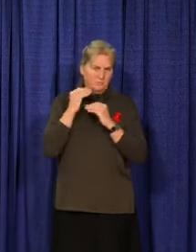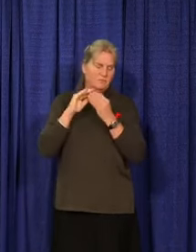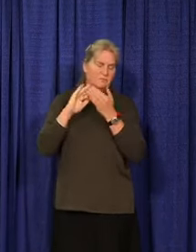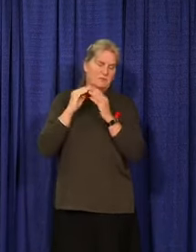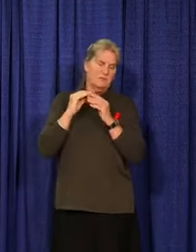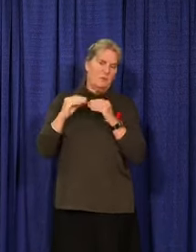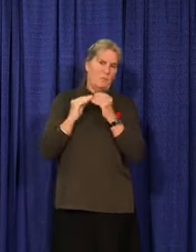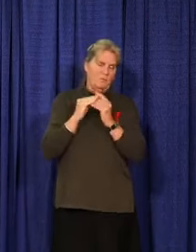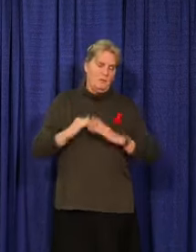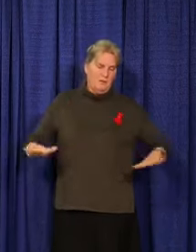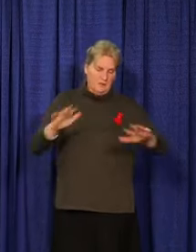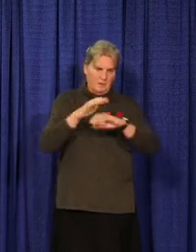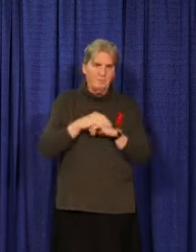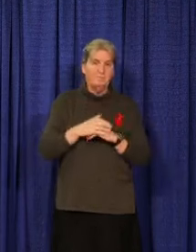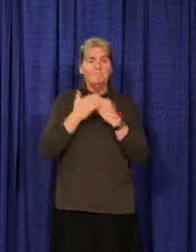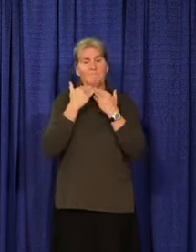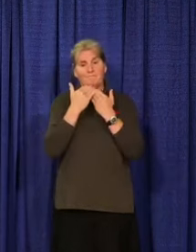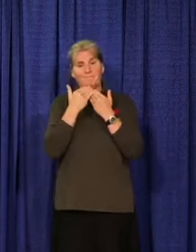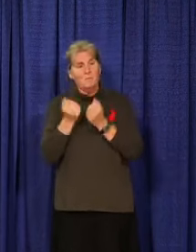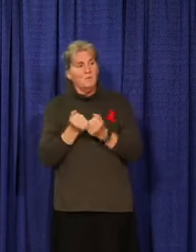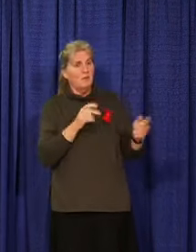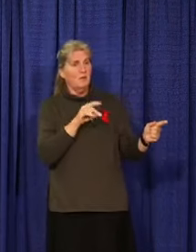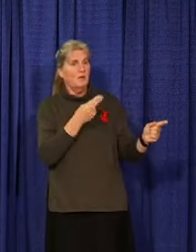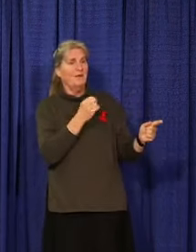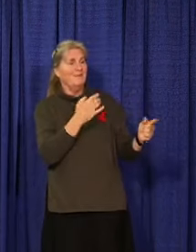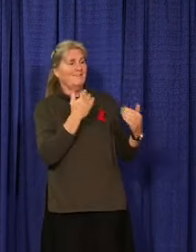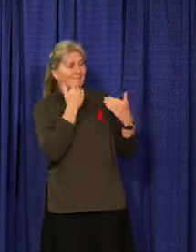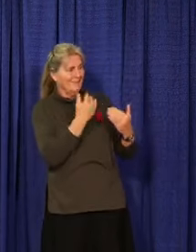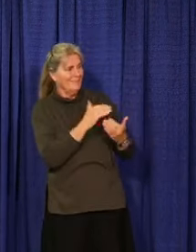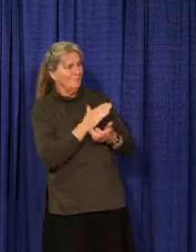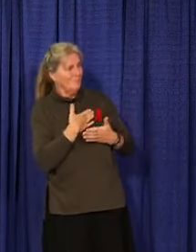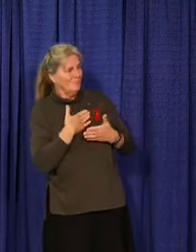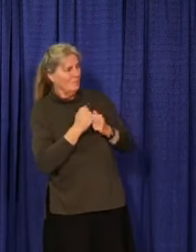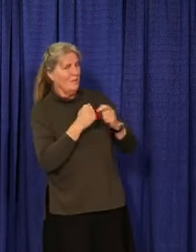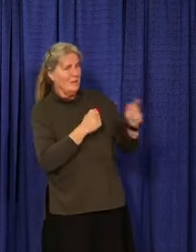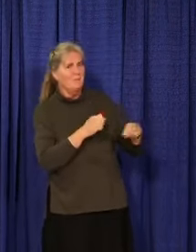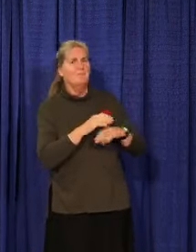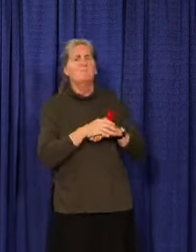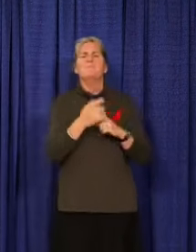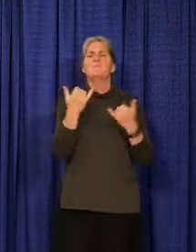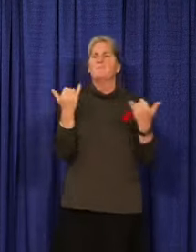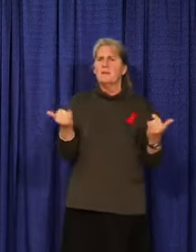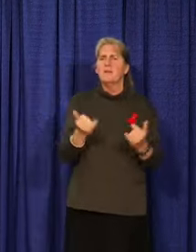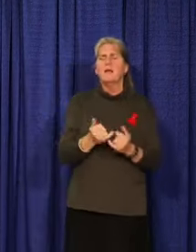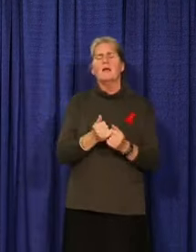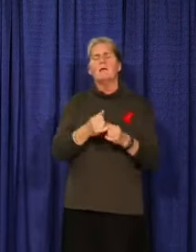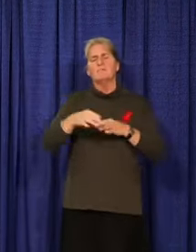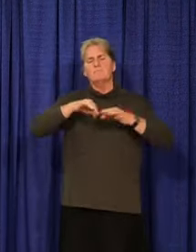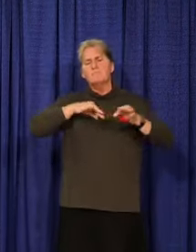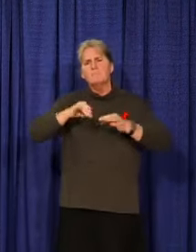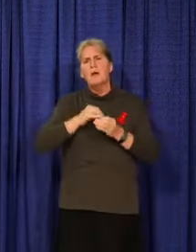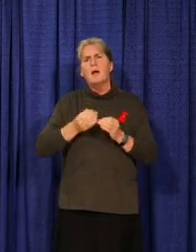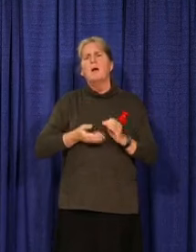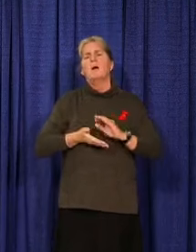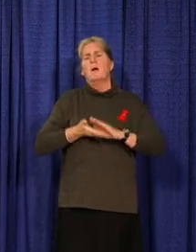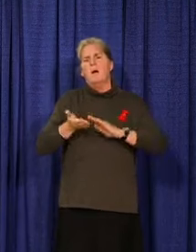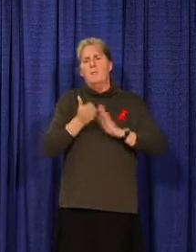I am pleased to be here today with Dr Hanley. We will be sharing more information about the operational plans for public